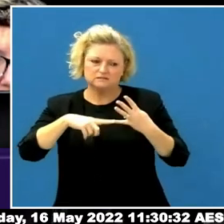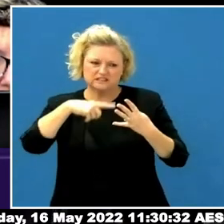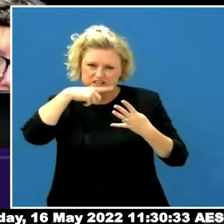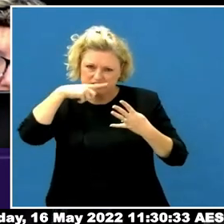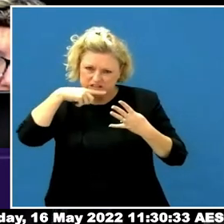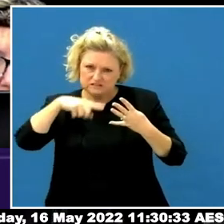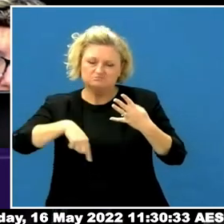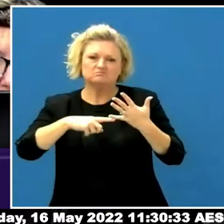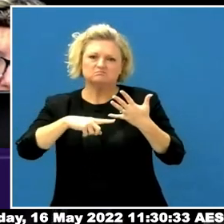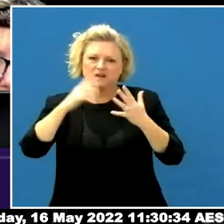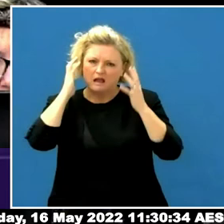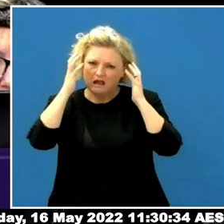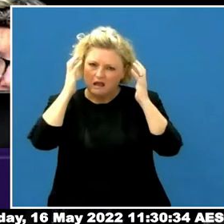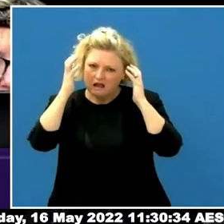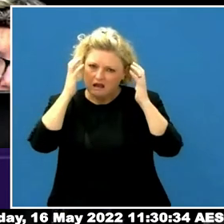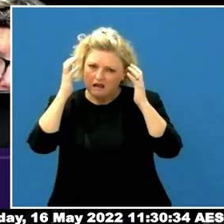washing of his hair, washing himself.